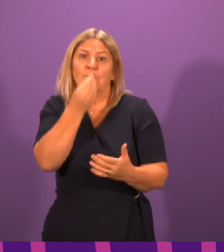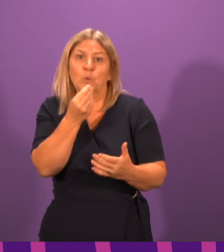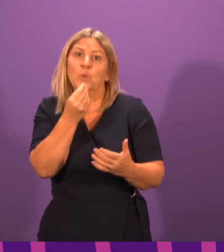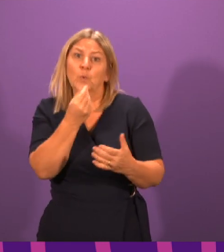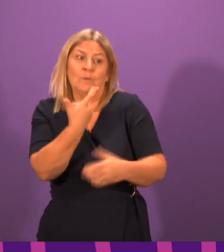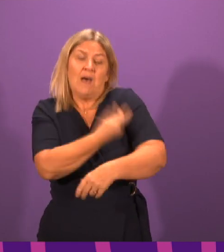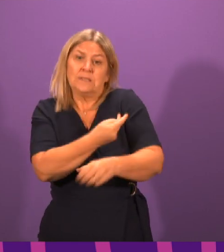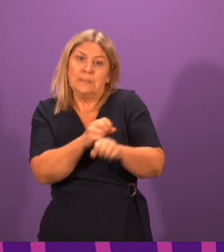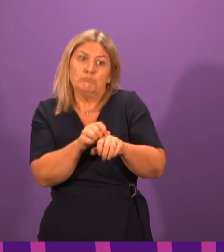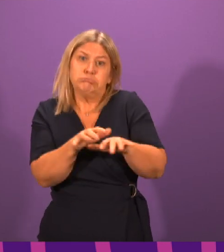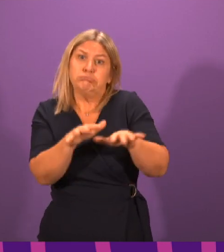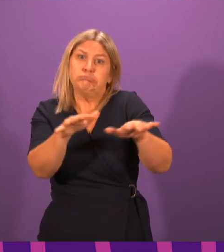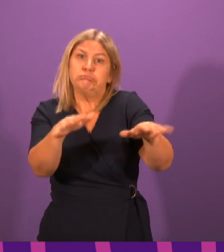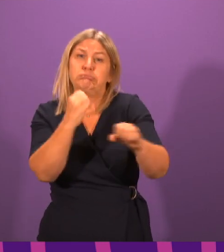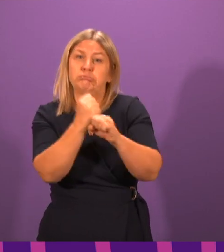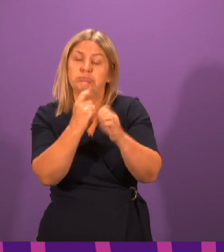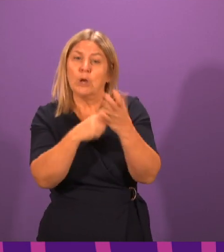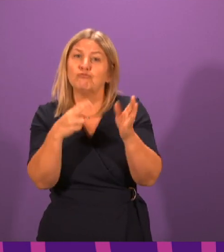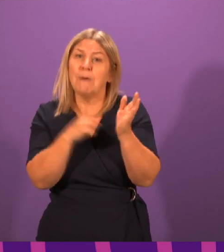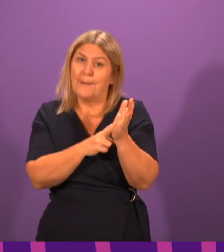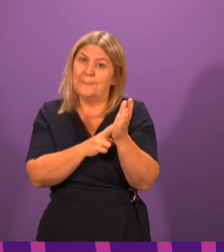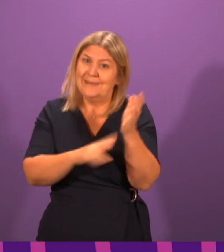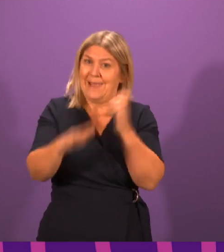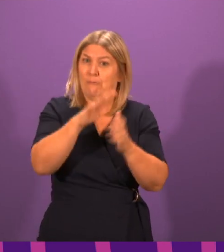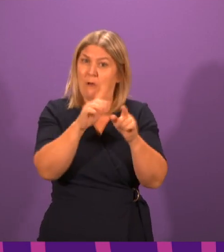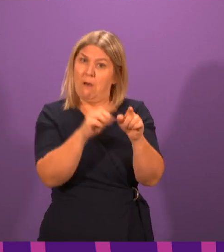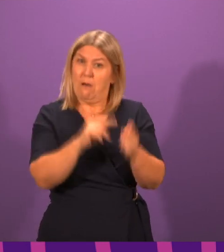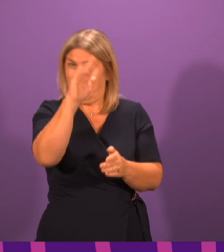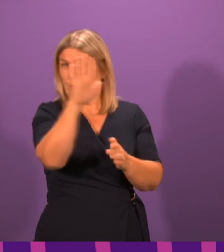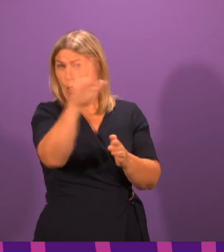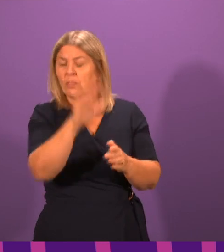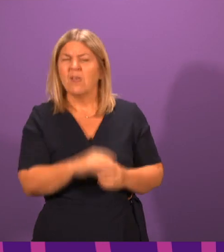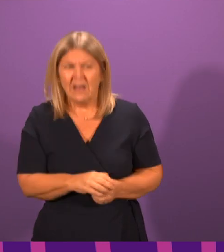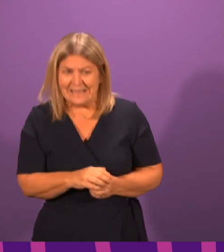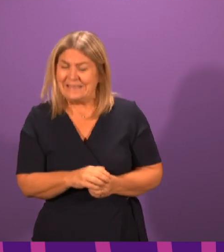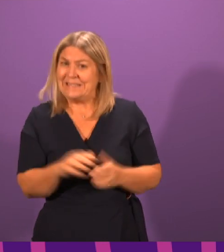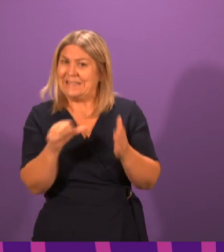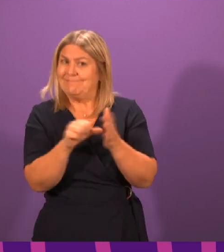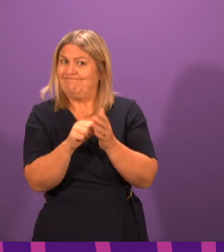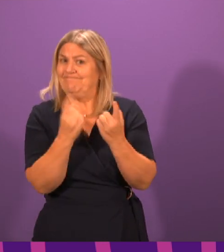problematic, and staff capacity seems to be an issue in dealing with that, the pandemic